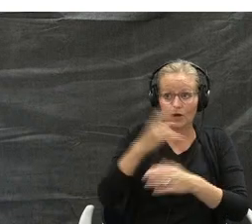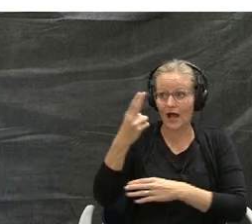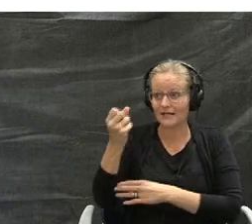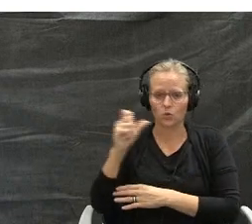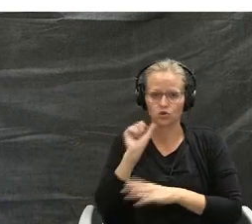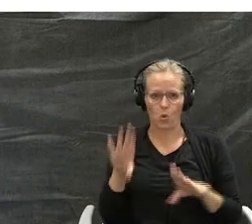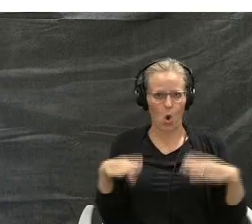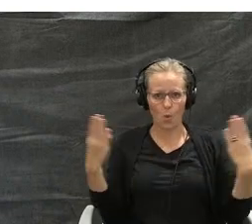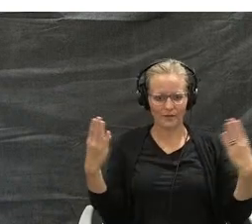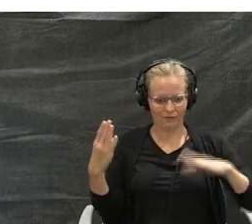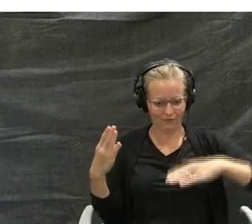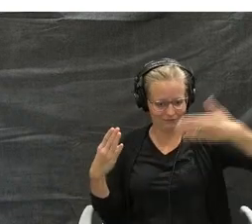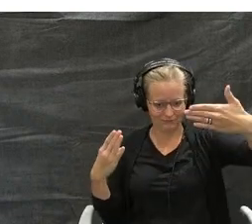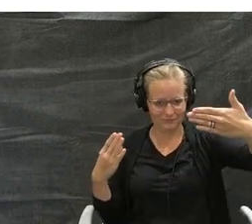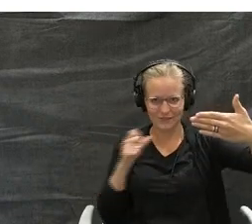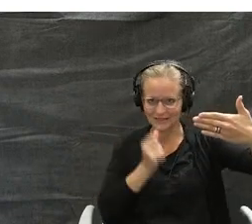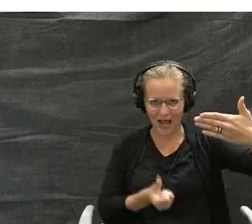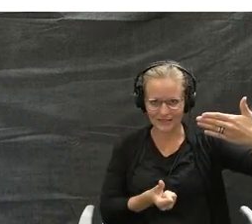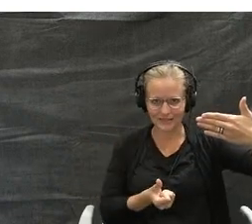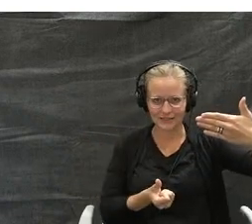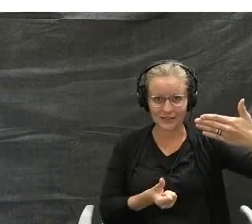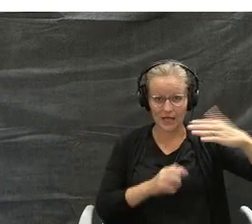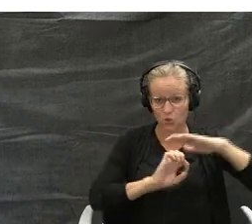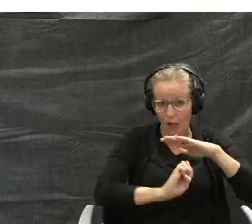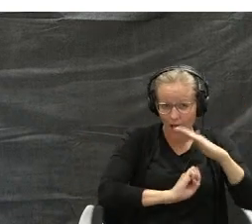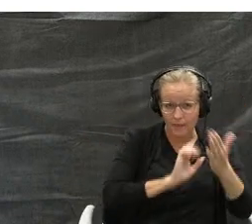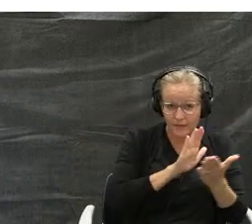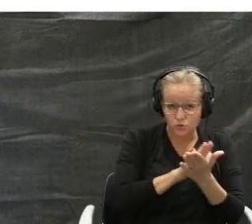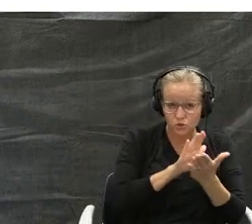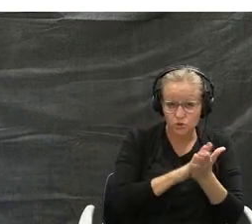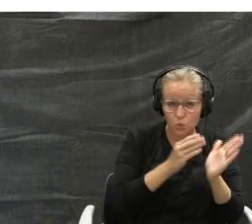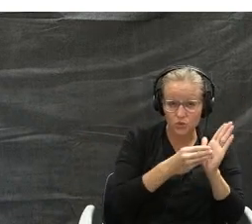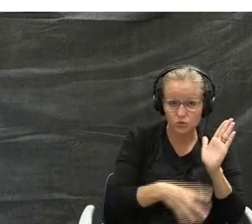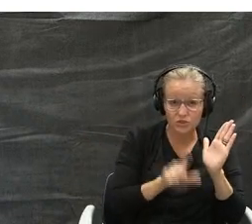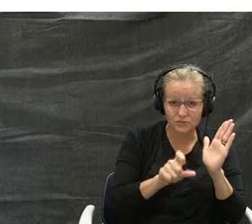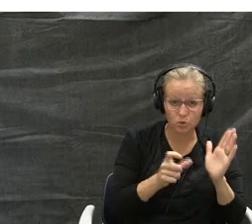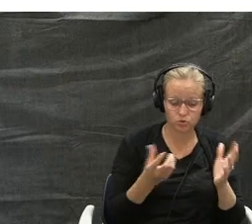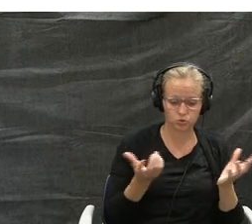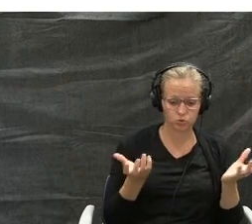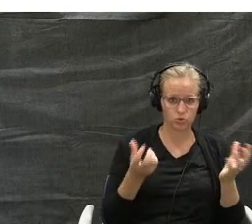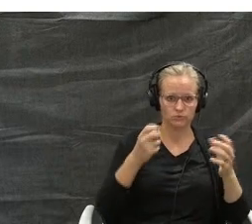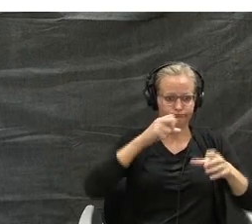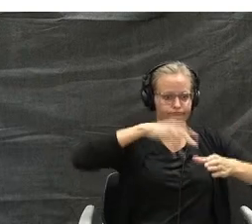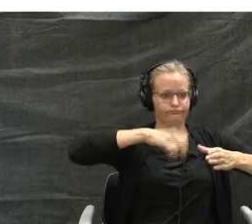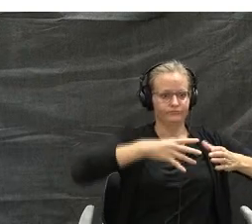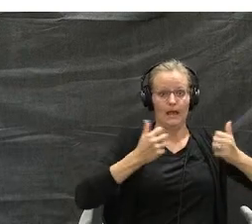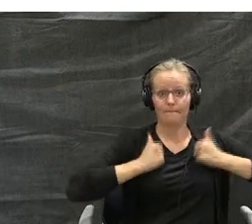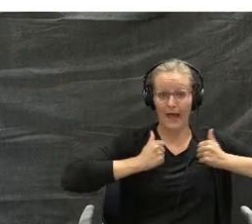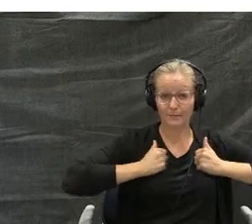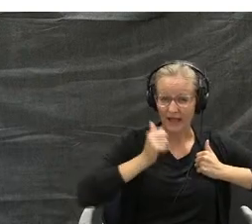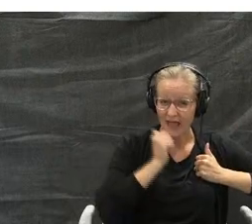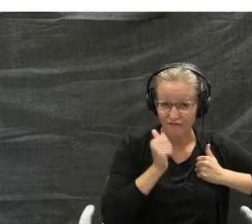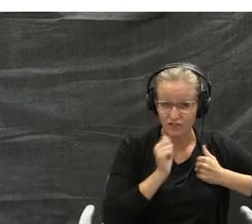They can't be carrying their school supplies back and forth from home everyday in their backpacks. The size of the desks